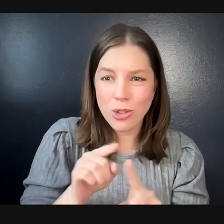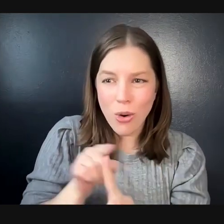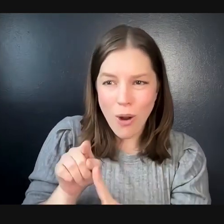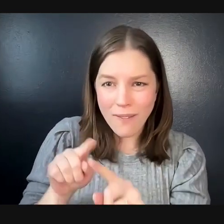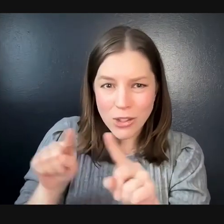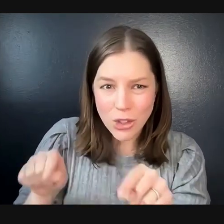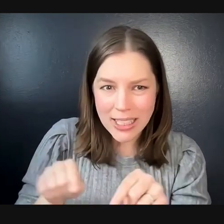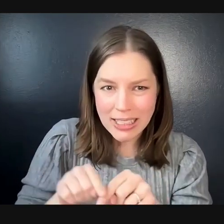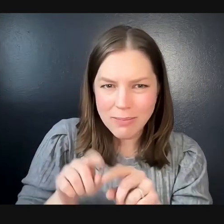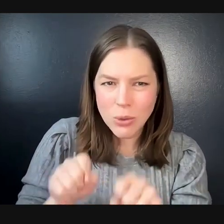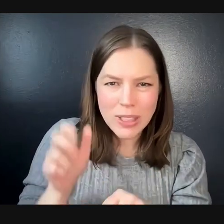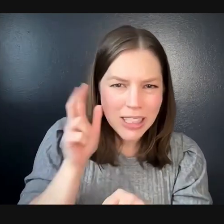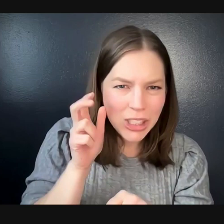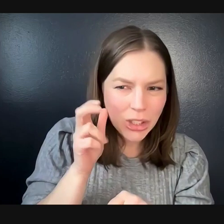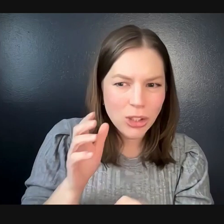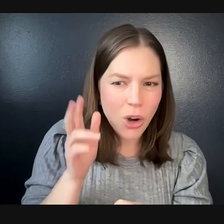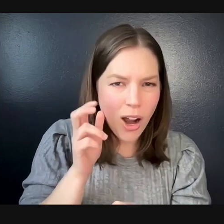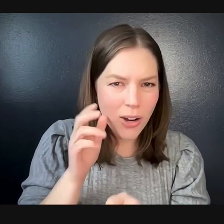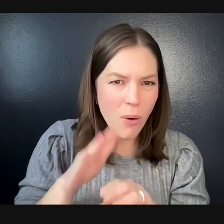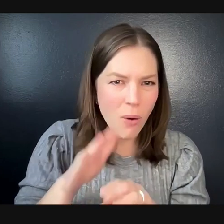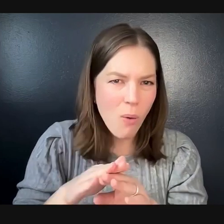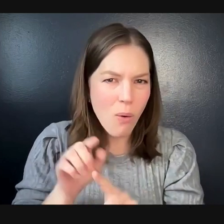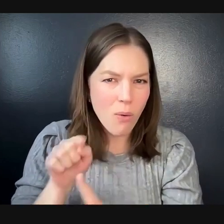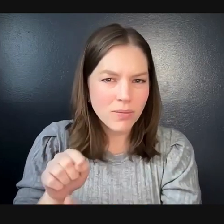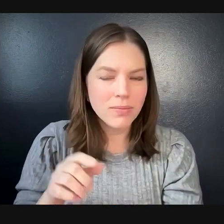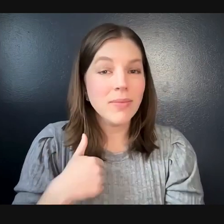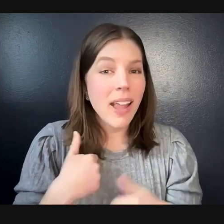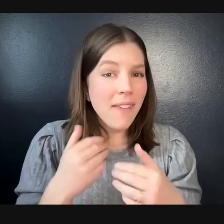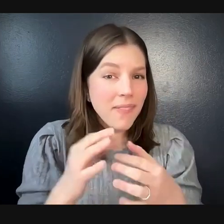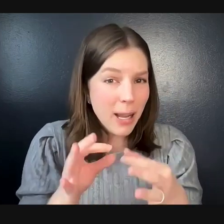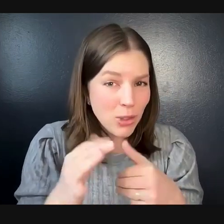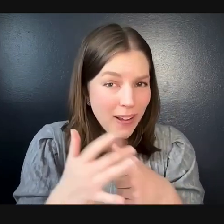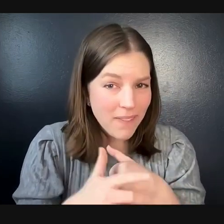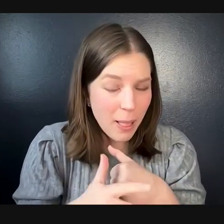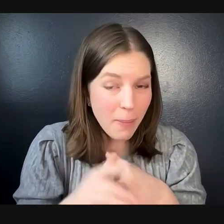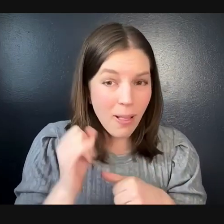The interpreters are off-screen. We also have it captioned.